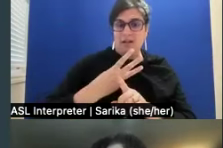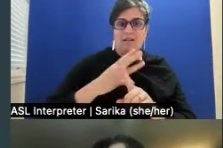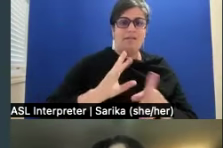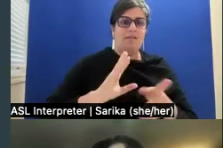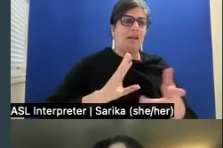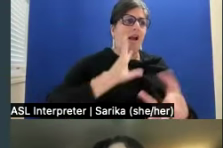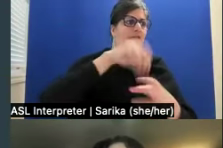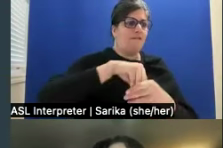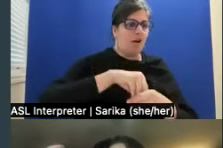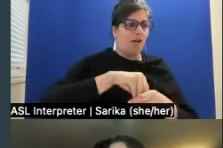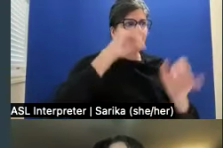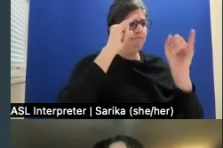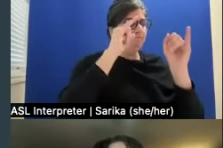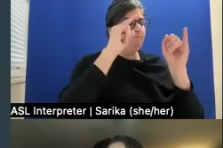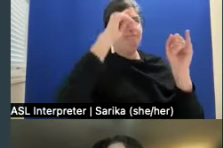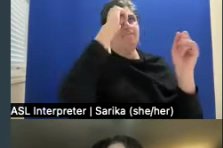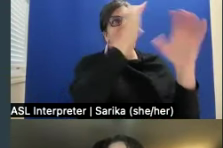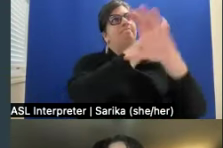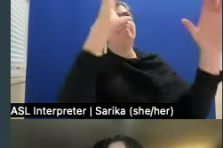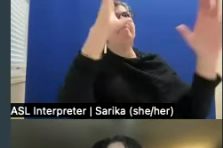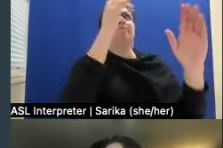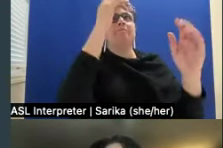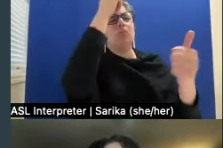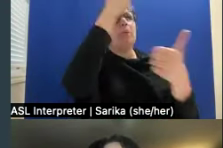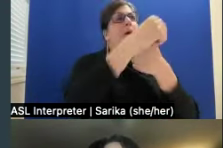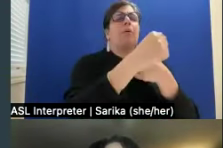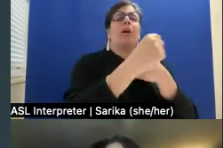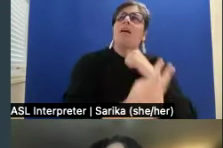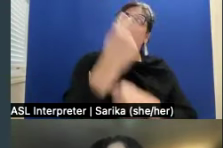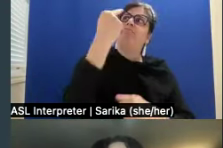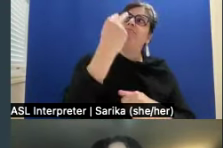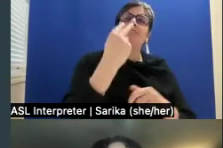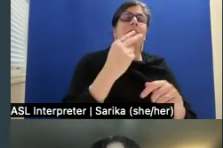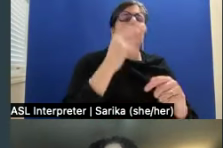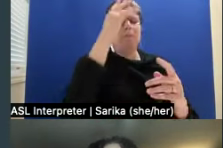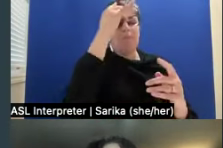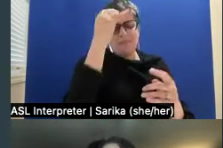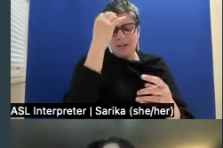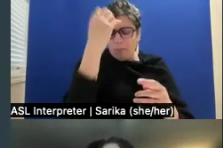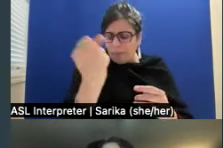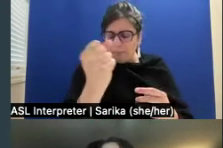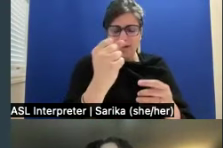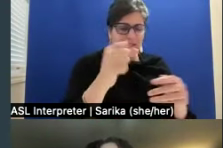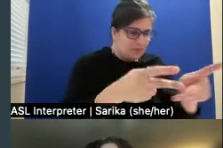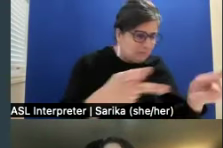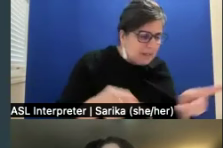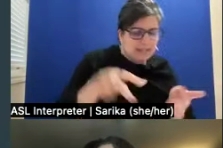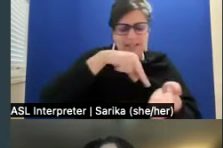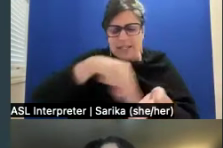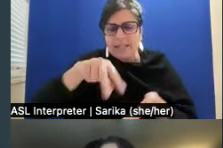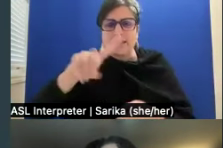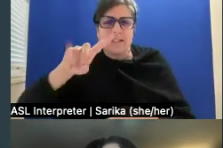kind of memories of spaces and dances and deejays and places or, places that family